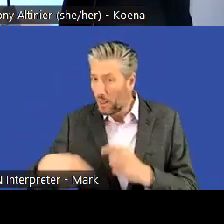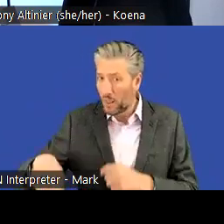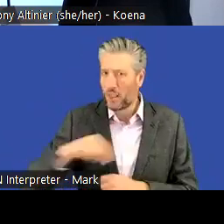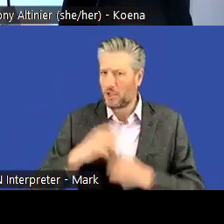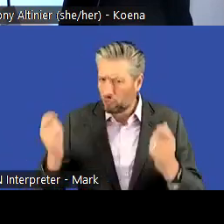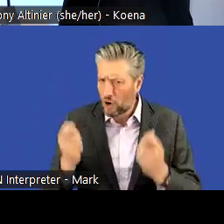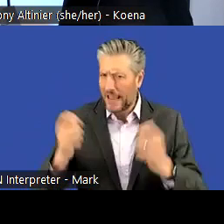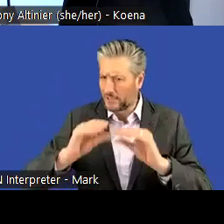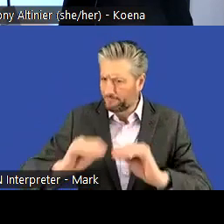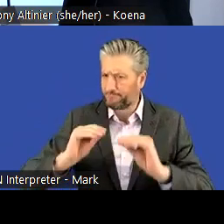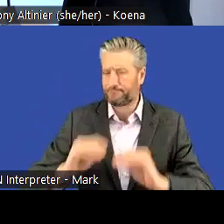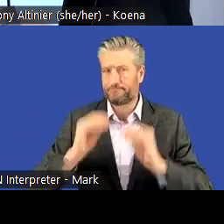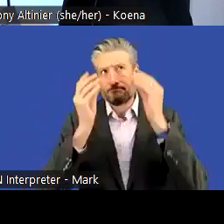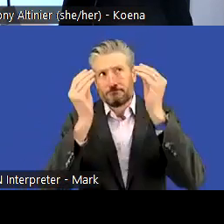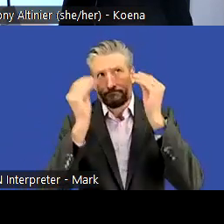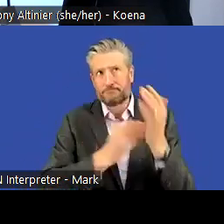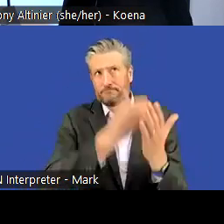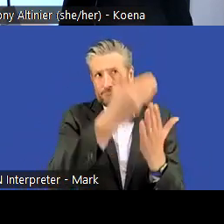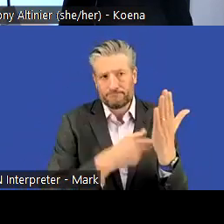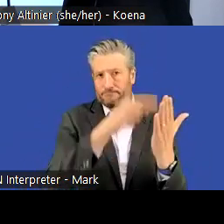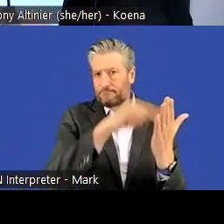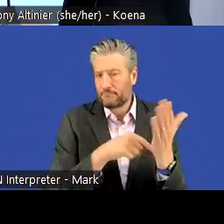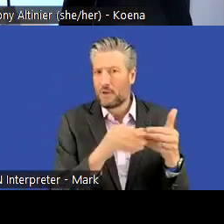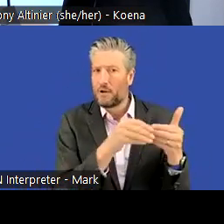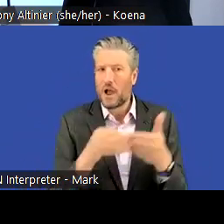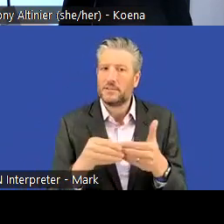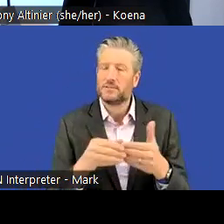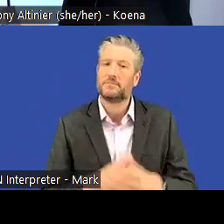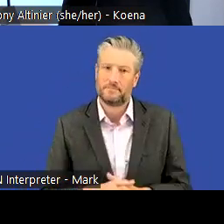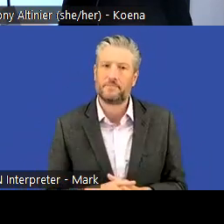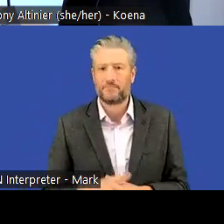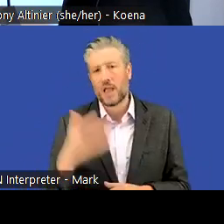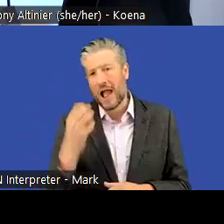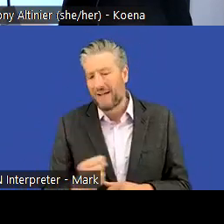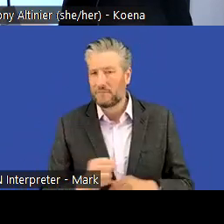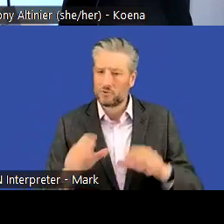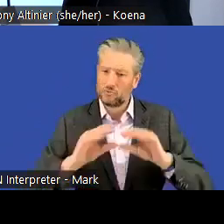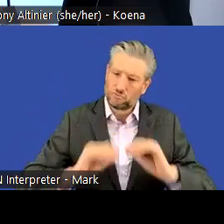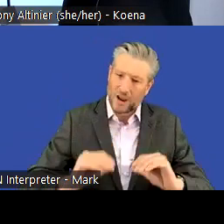So there was training and certification.